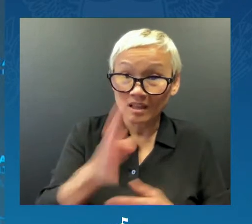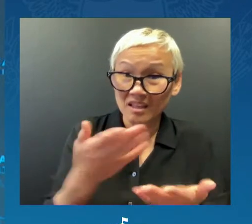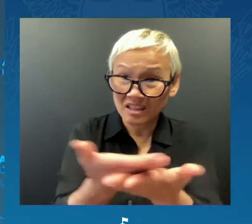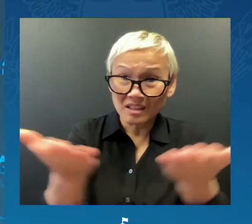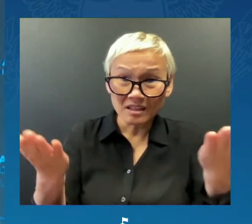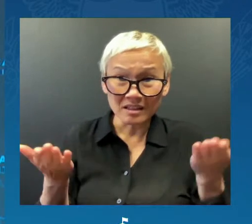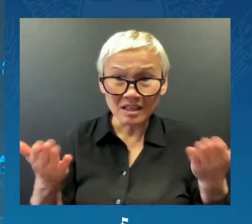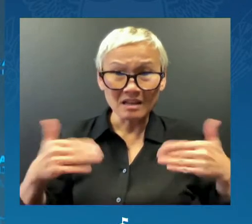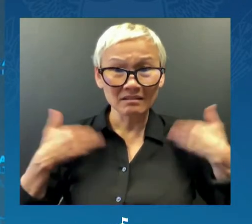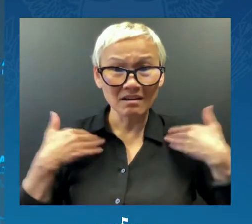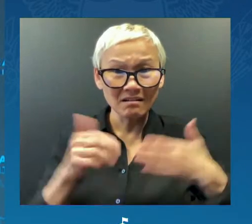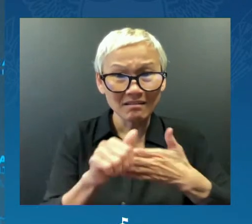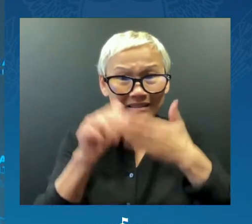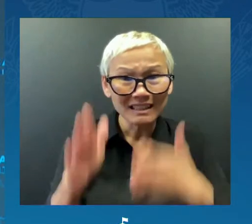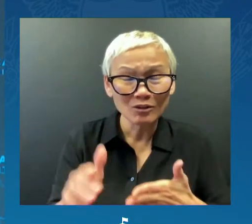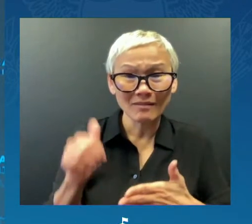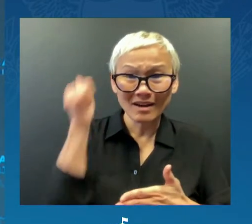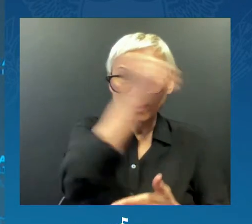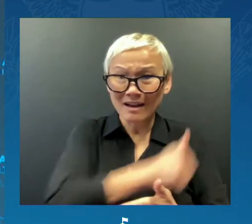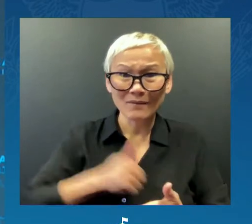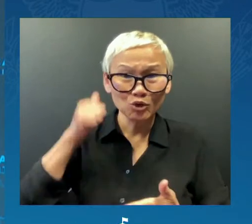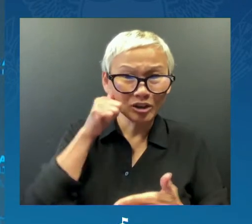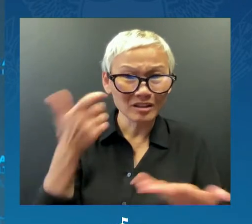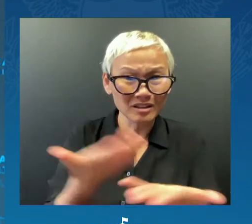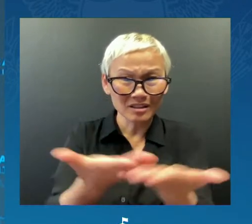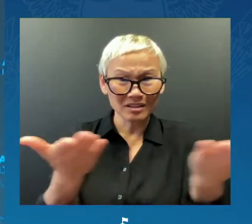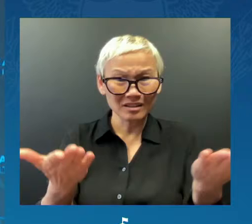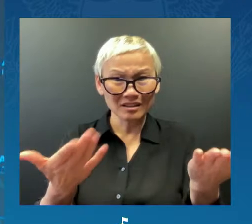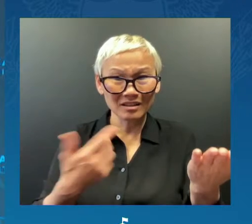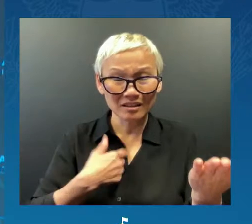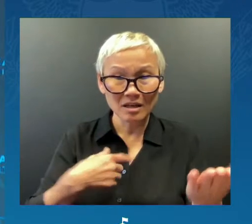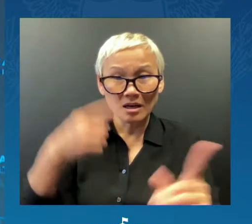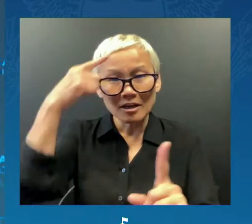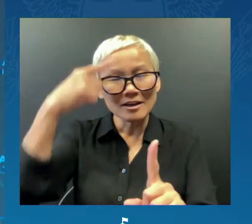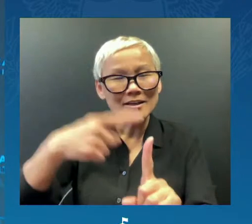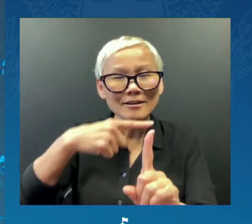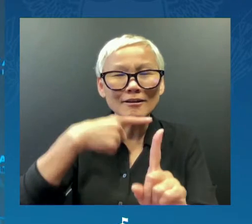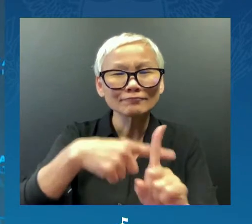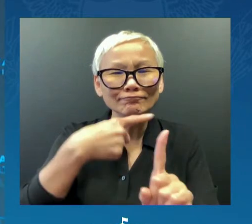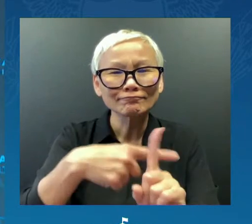I am an optimist about what lies ahead for Africa